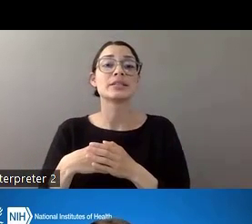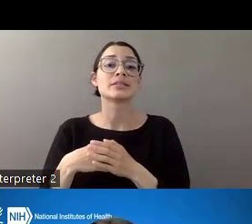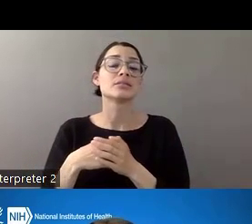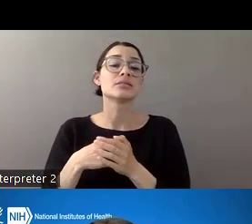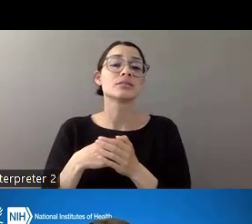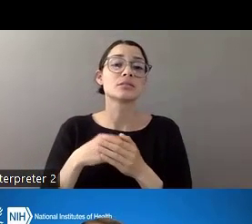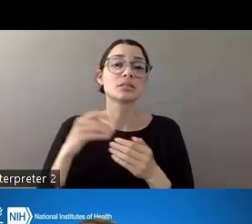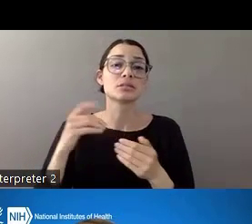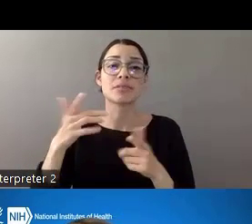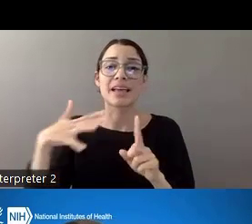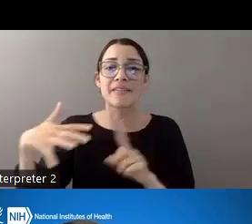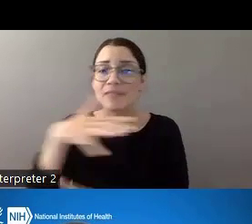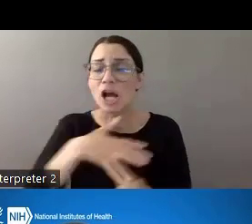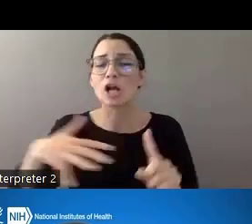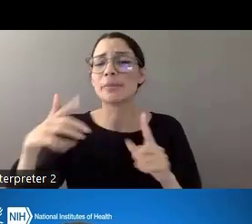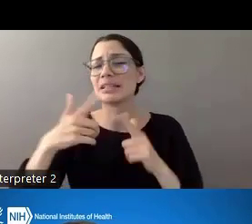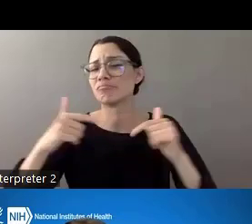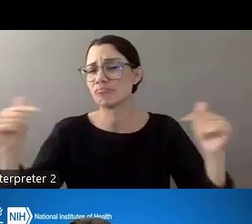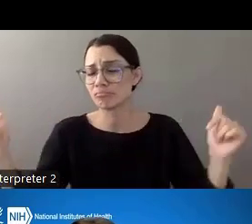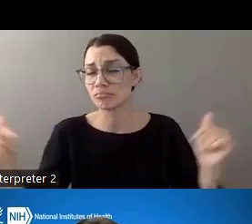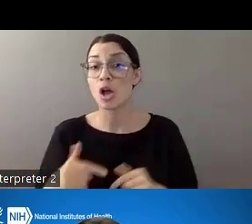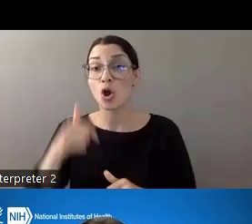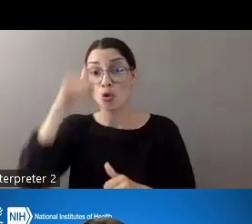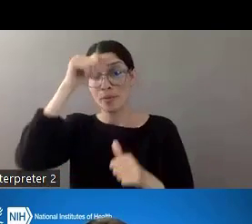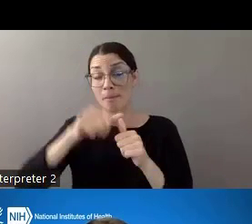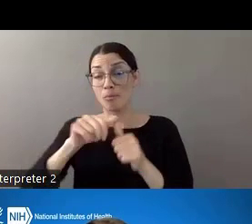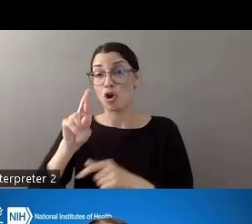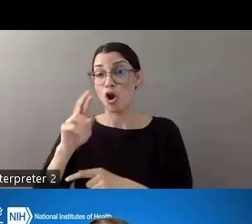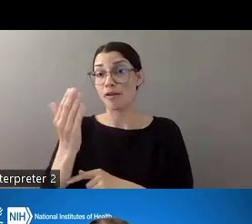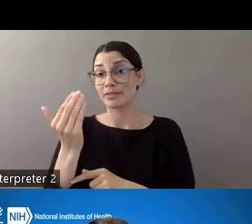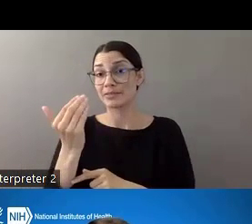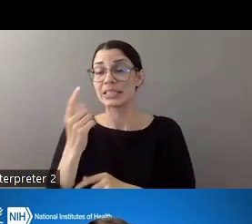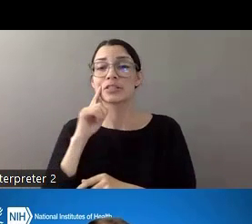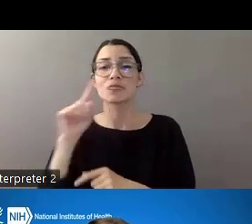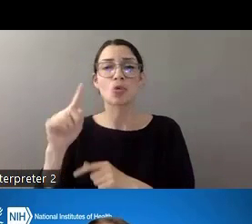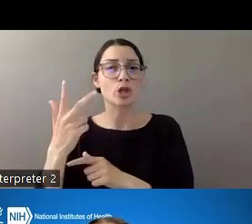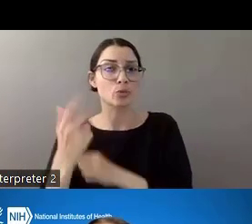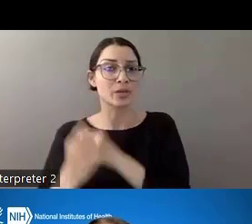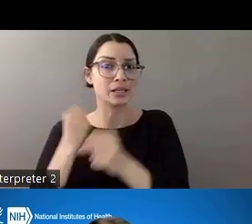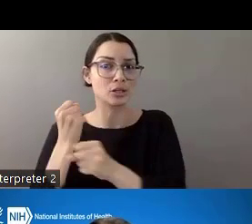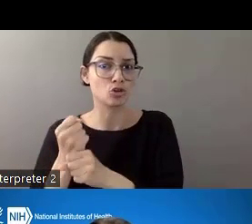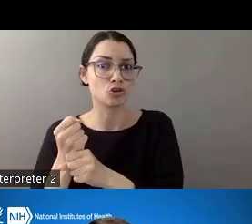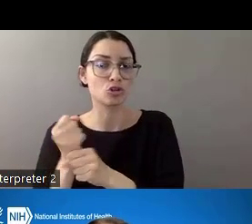Also, remember that the R15 is for 3 years, and so, you want to make sure that the research you propose